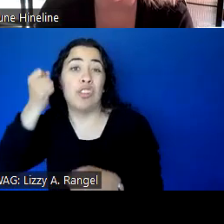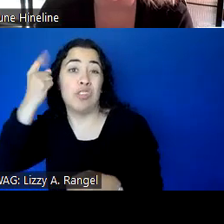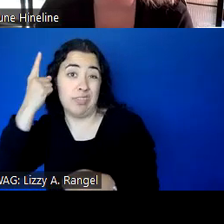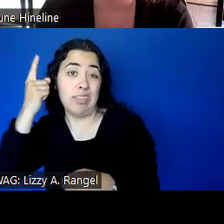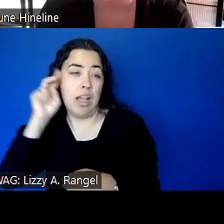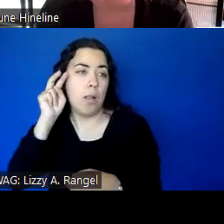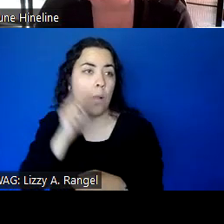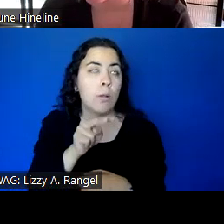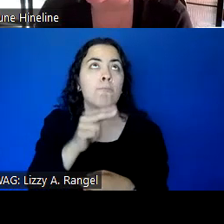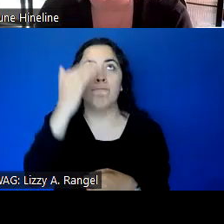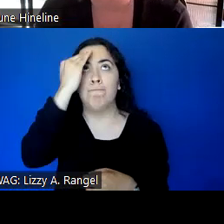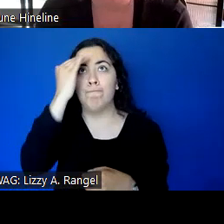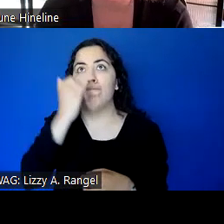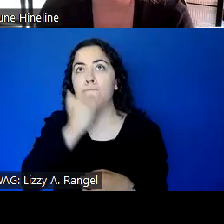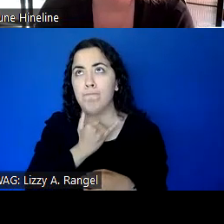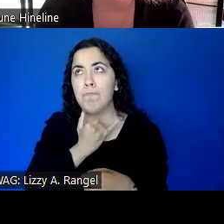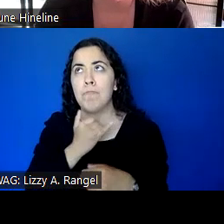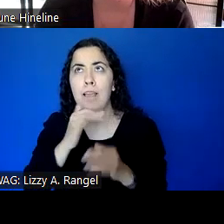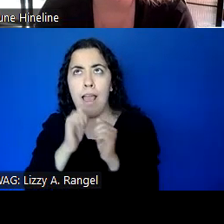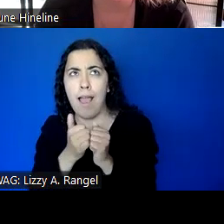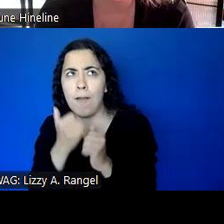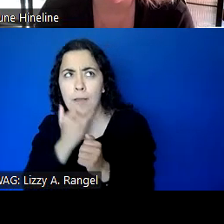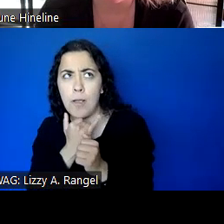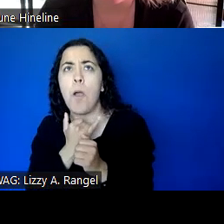mouthful, and that's something to think about. But there's a link at the bottom of the page that you